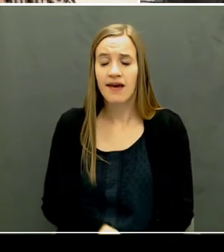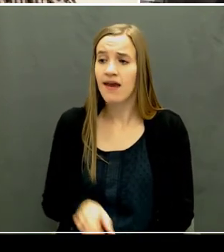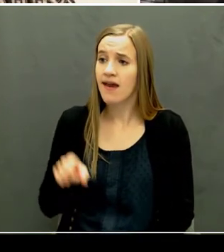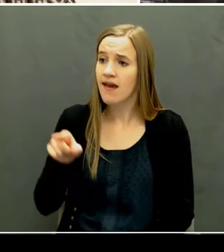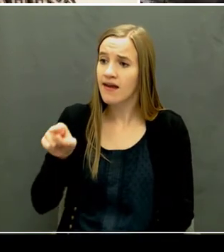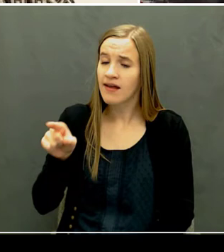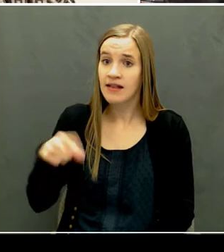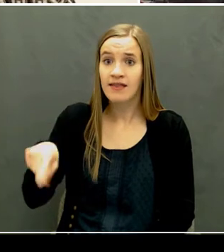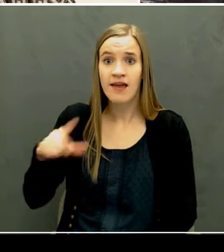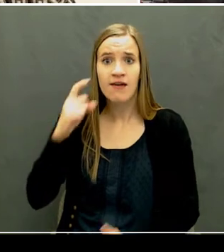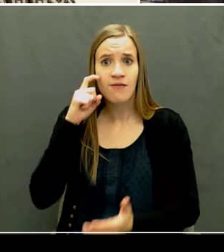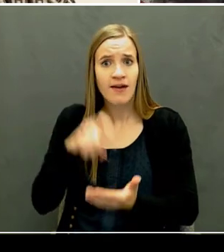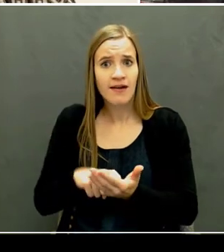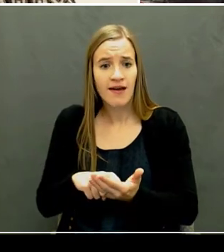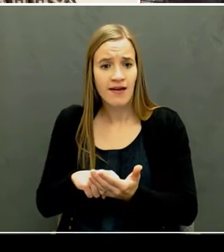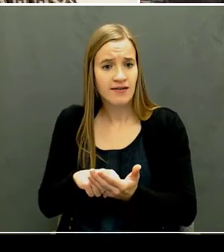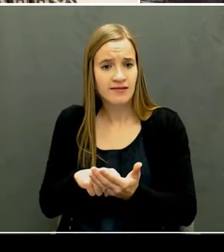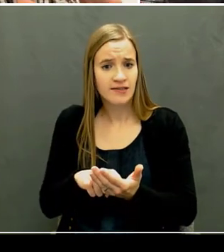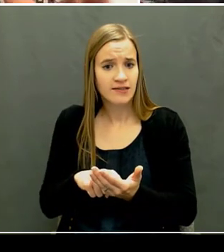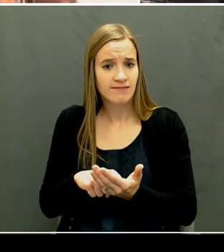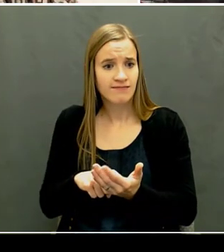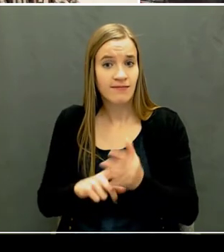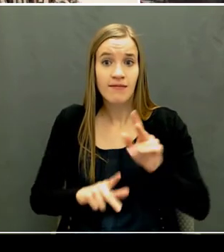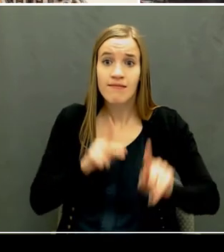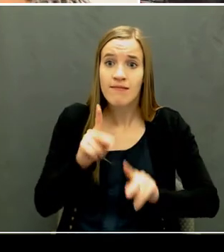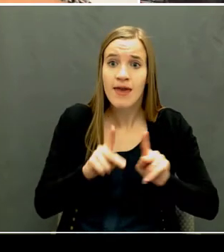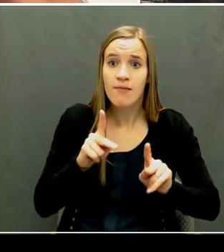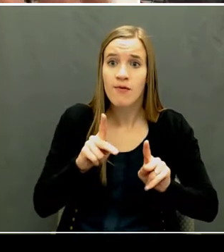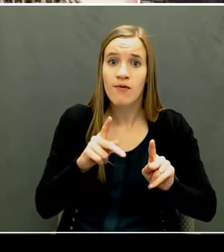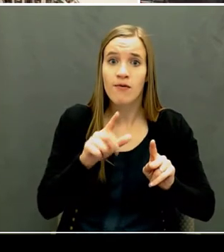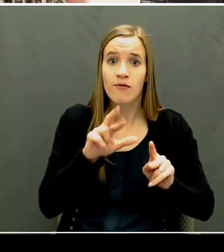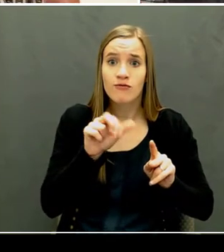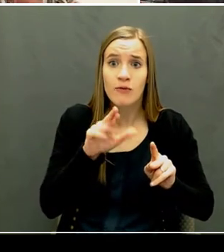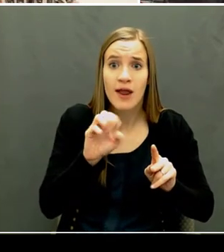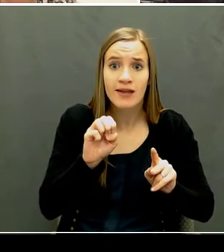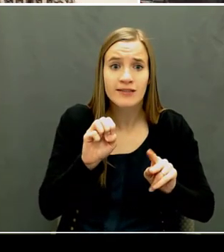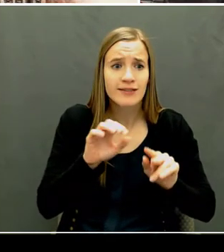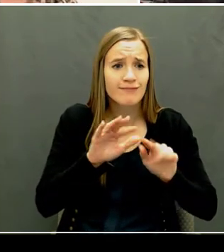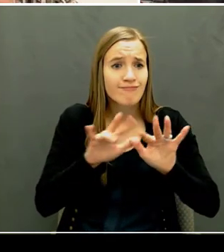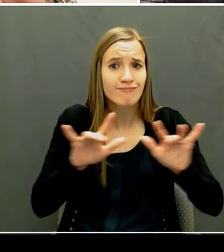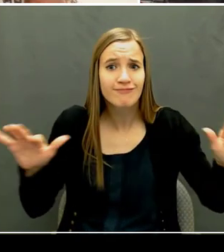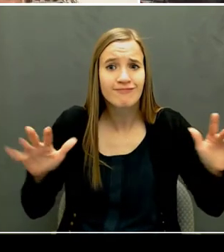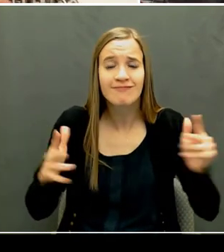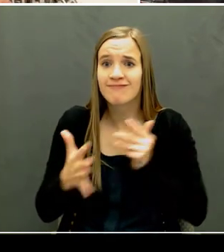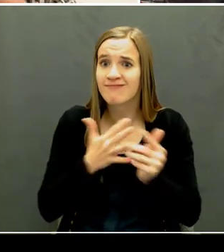always talked about crosses all boundaries now to have that recognition of going back and in all